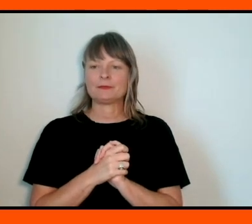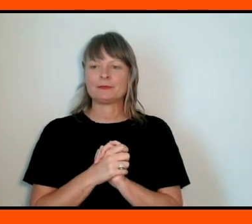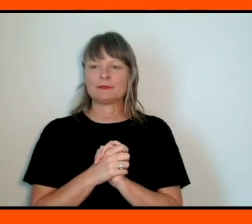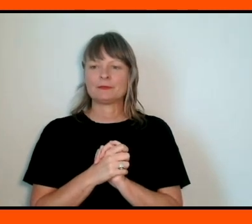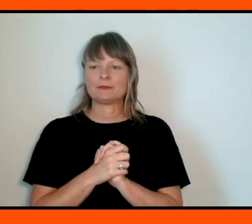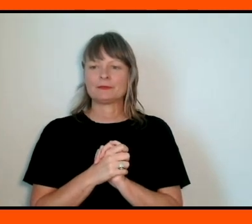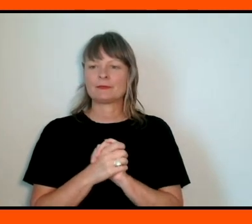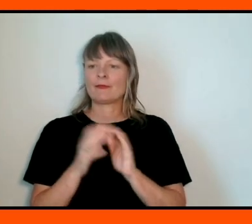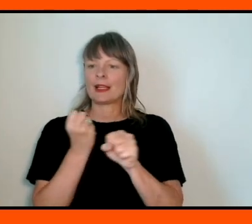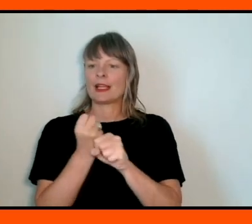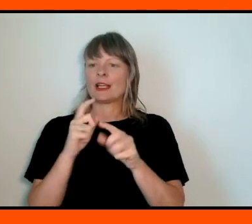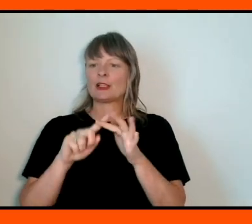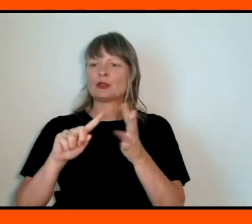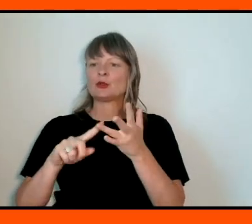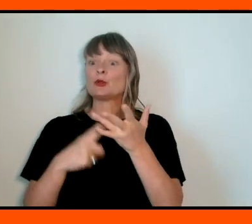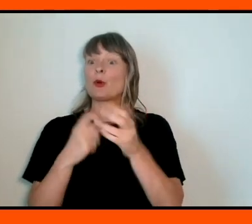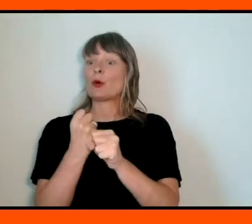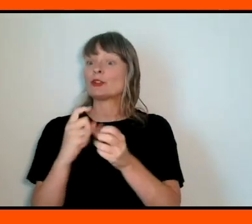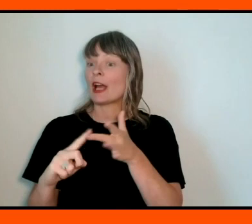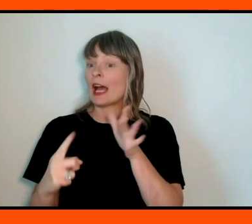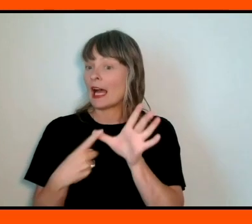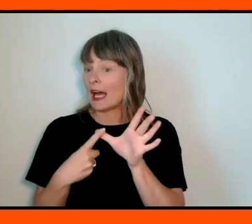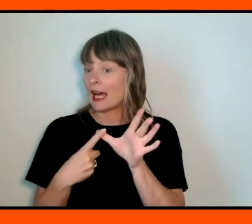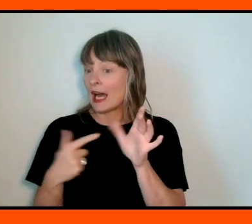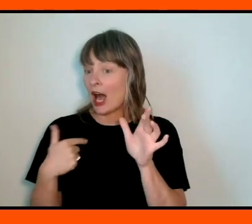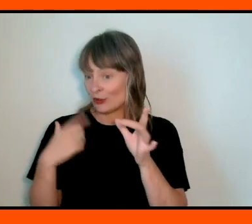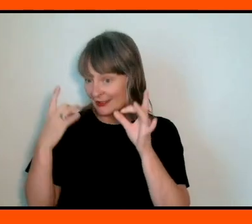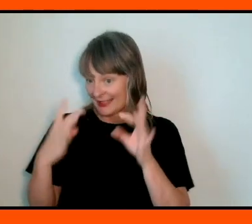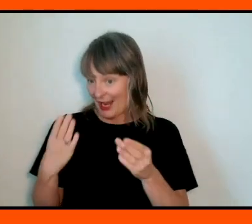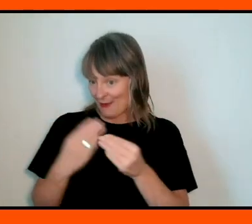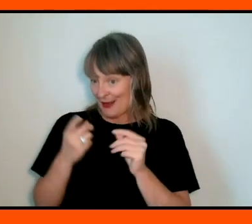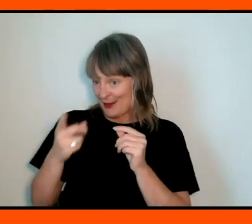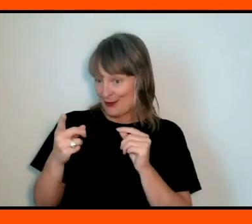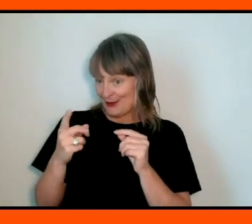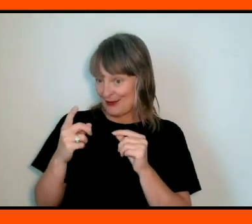Georgia, I’ll actually start with you for the first question if that’s okay.